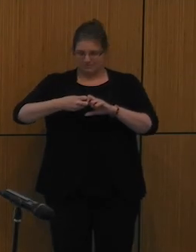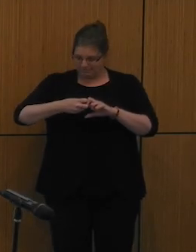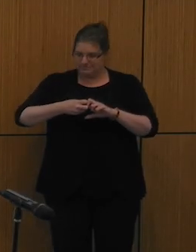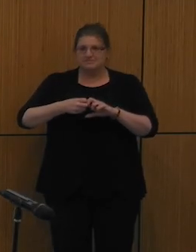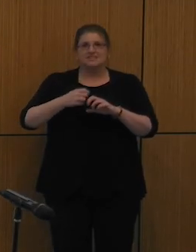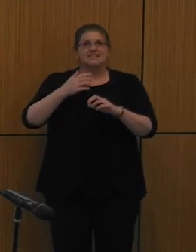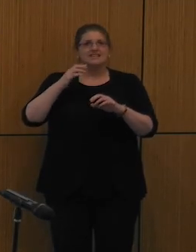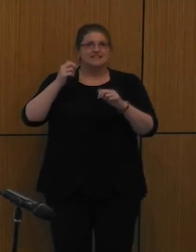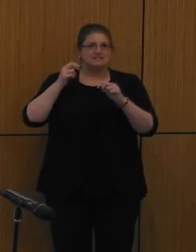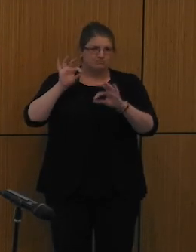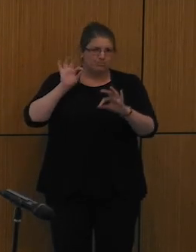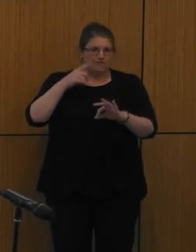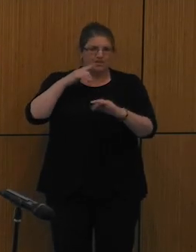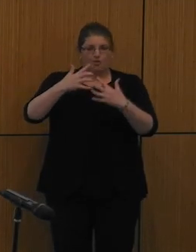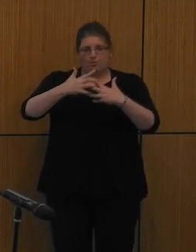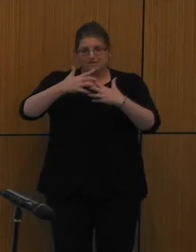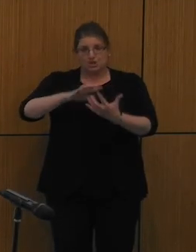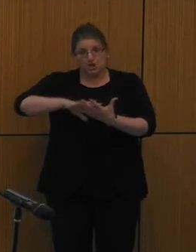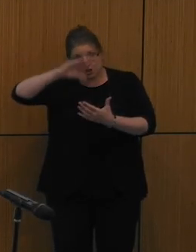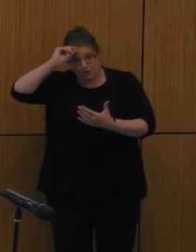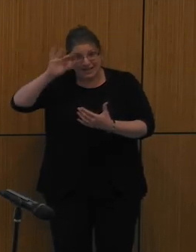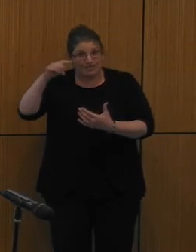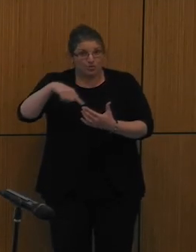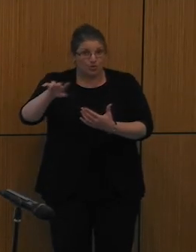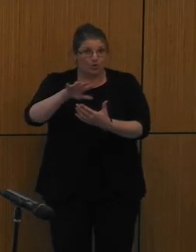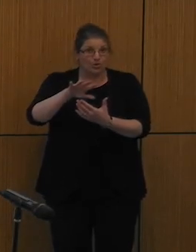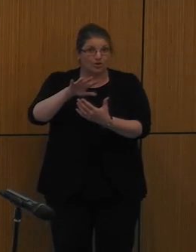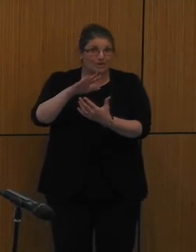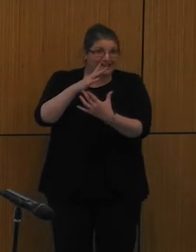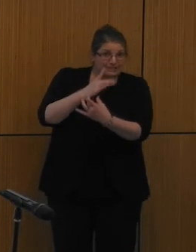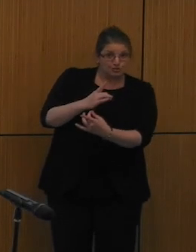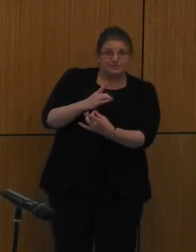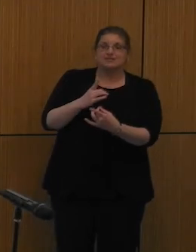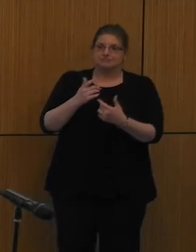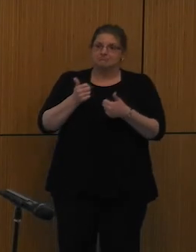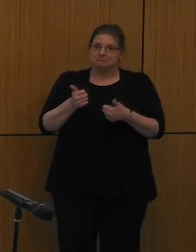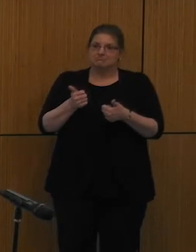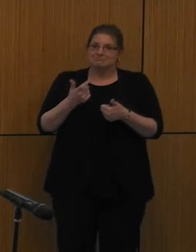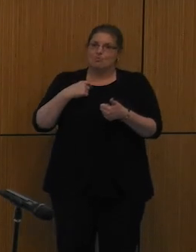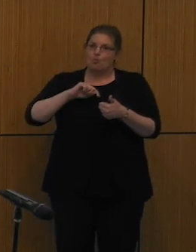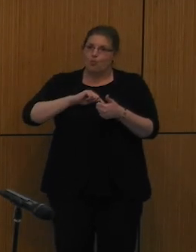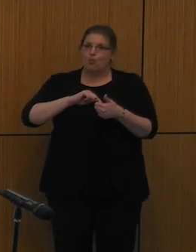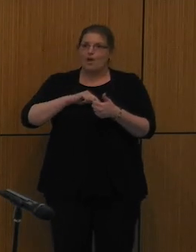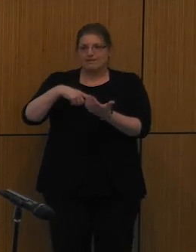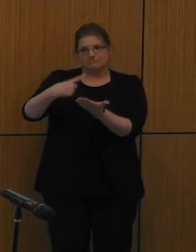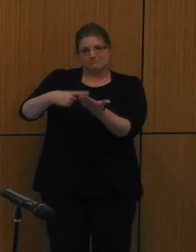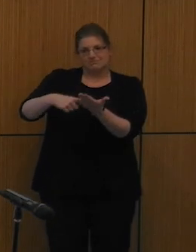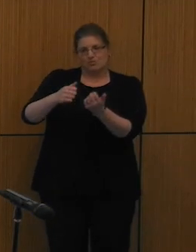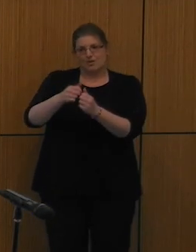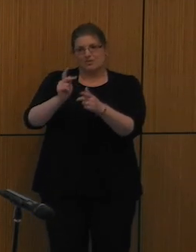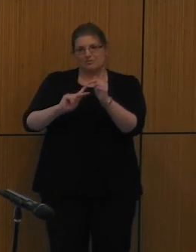So, if anybody has an interest in that sort of thing, it's, it's it's something that we're, we're actually talking with people at Hofstra about.